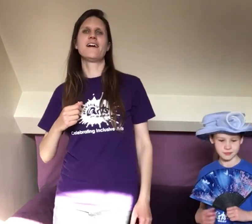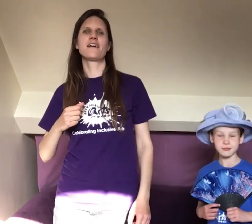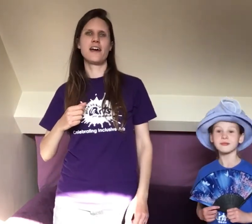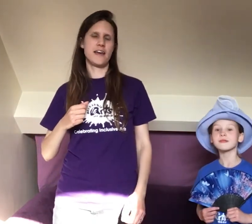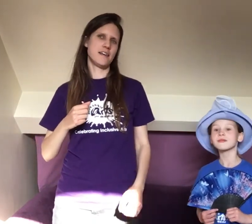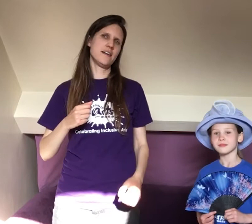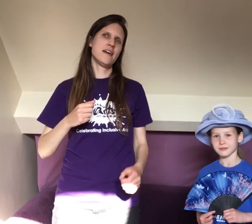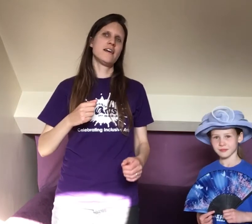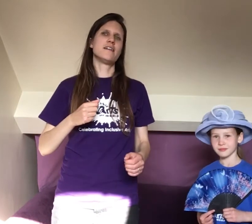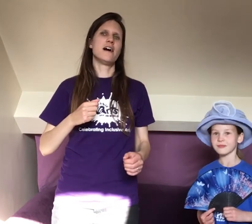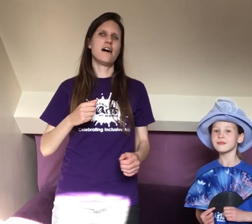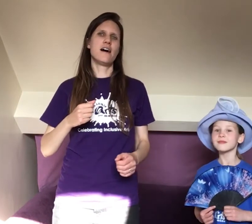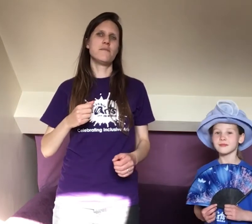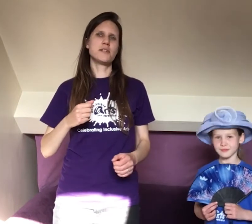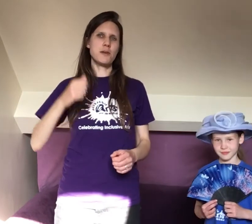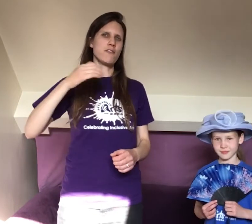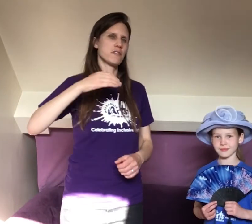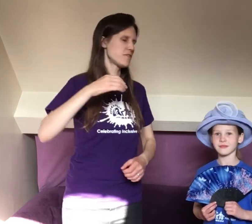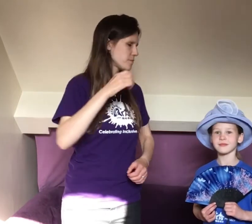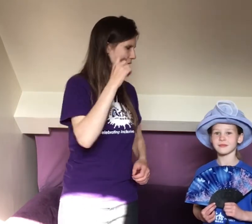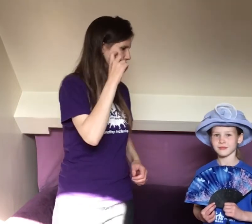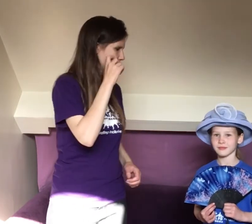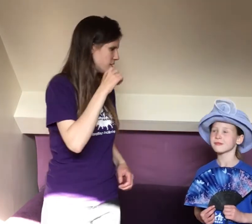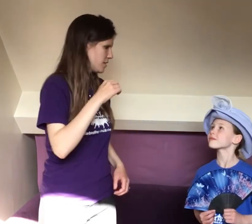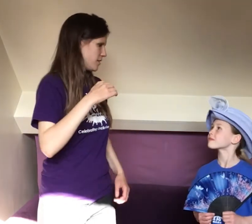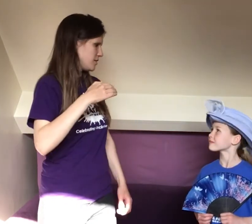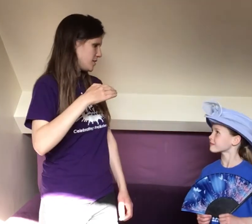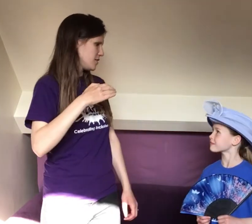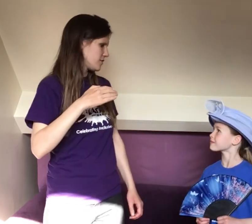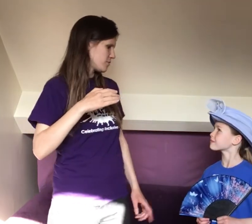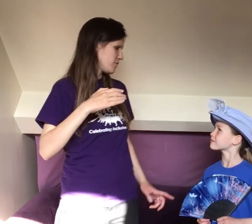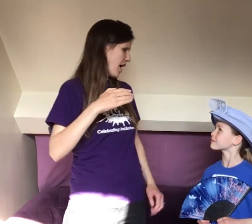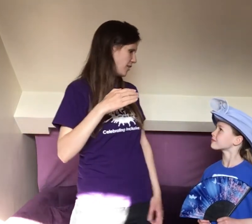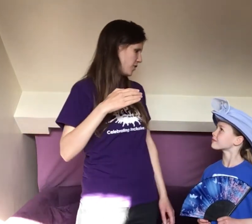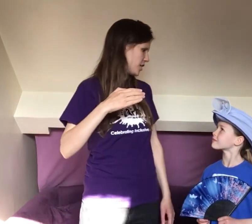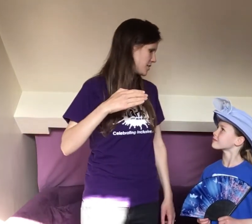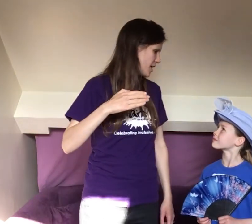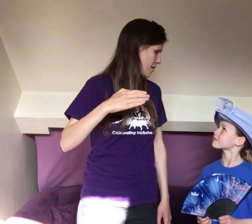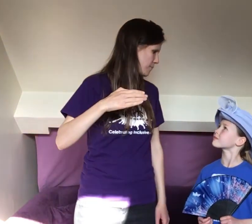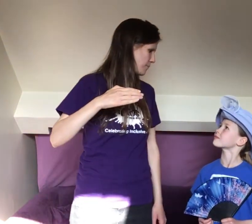OK. shall we go from the beginning of the fan verse, yeah?